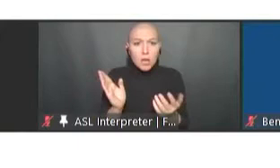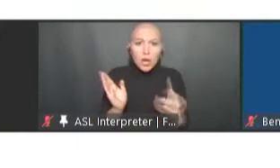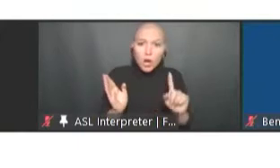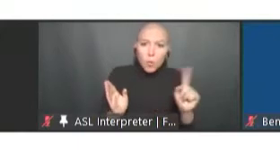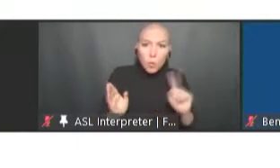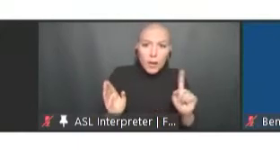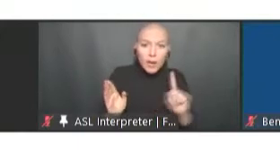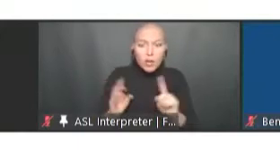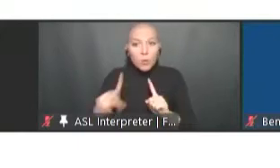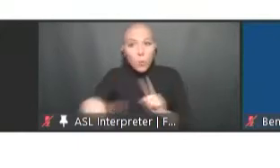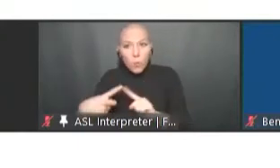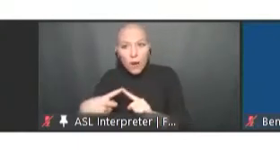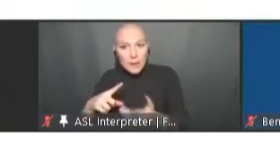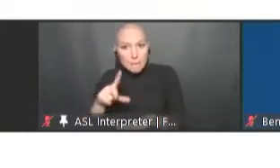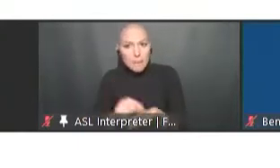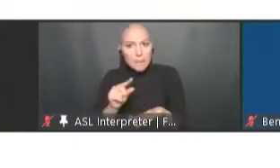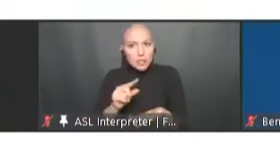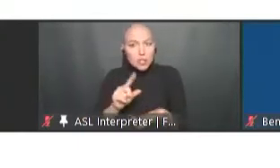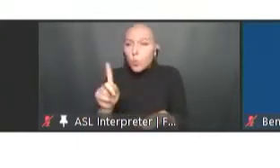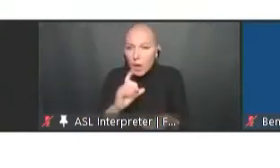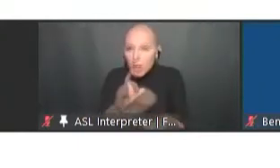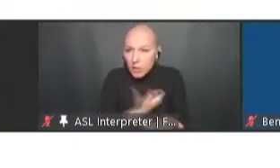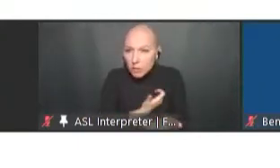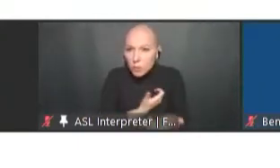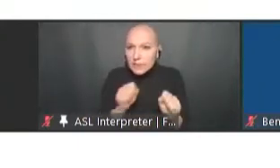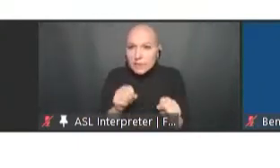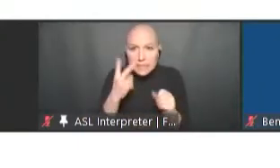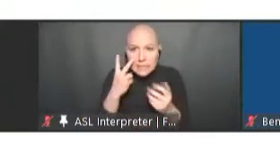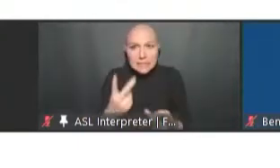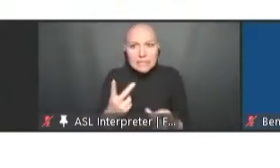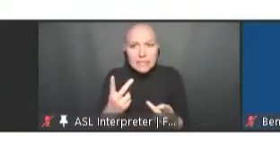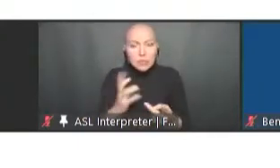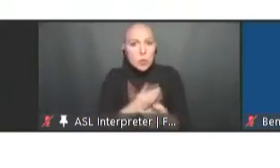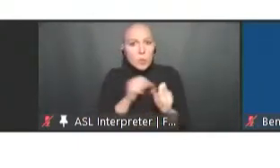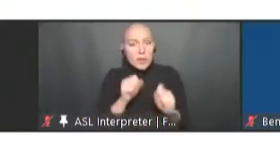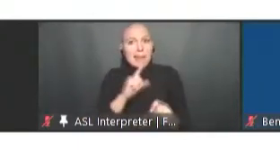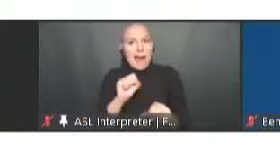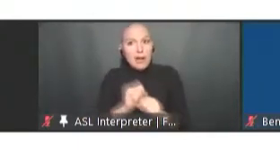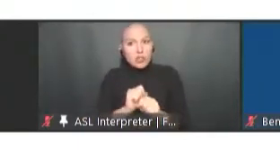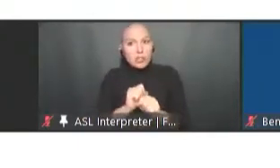where can we see it, so we can actually digest it and think about how to put it to practical use?